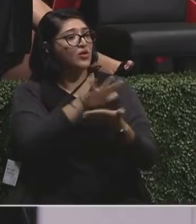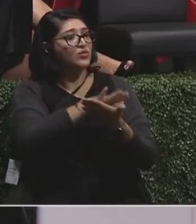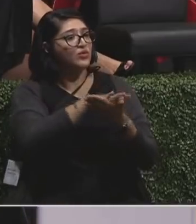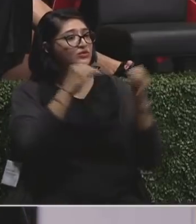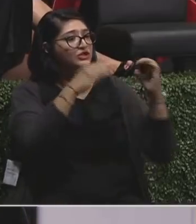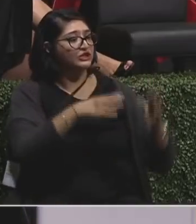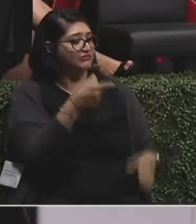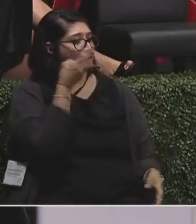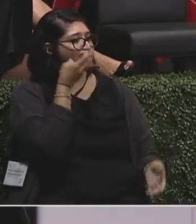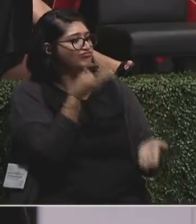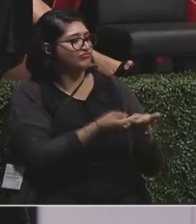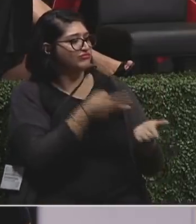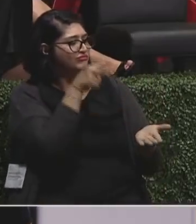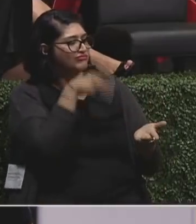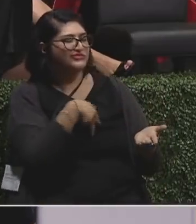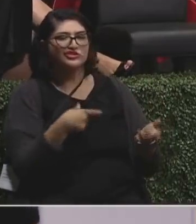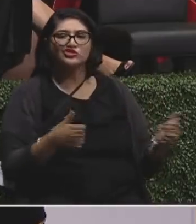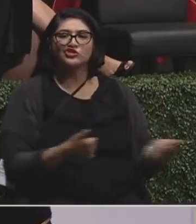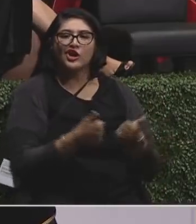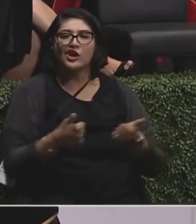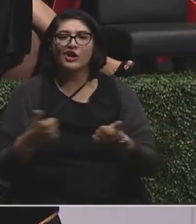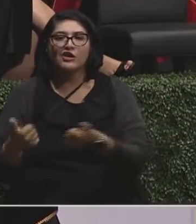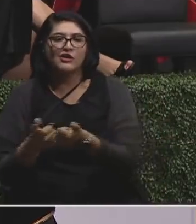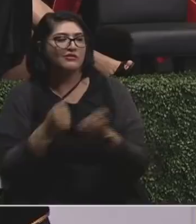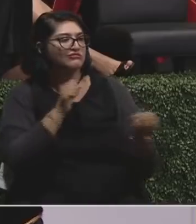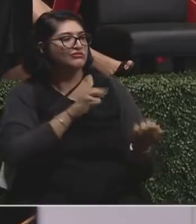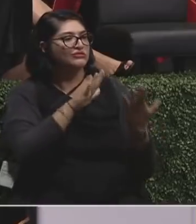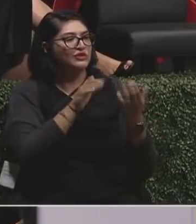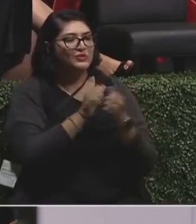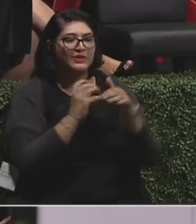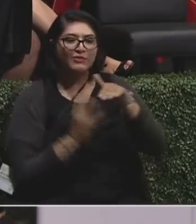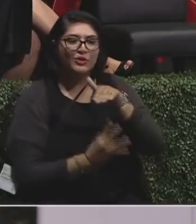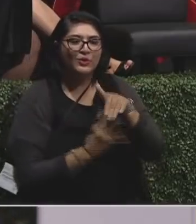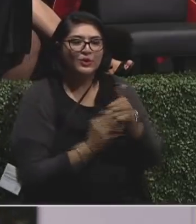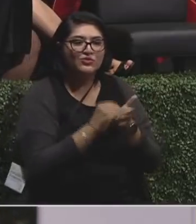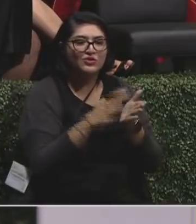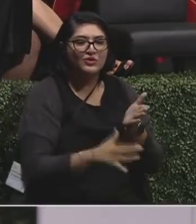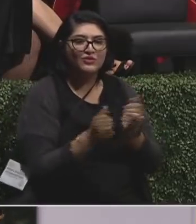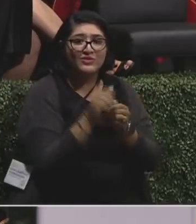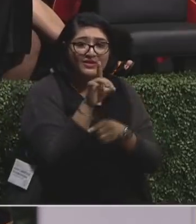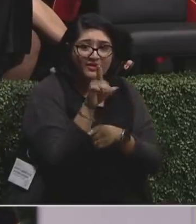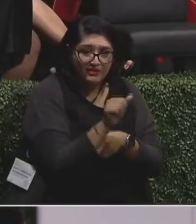WORK AND RESEARCH ON IMMIGRANT STUDENTS WITH LEARNING AS A MIDDLE SCHOOL TEACHER, HE WITNESSED THE PARTICULAR